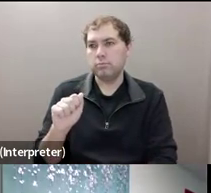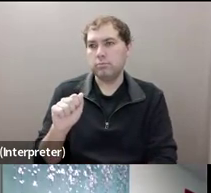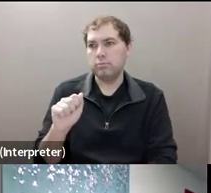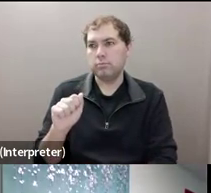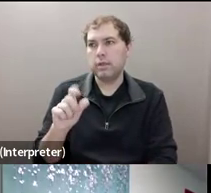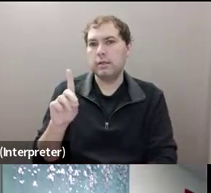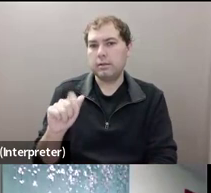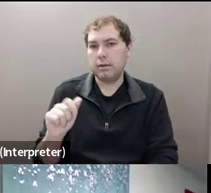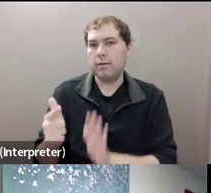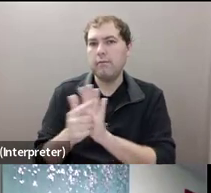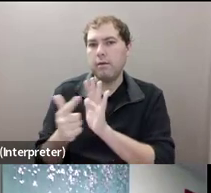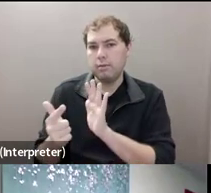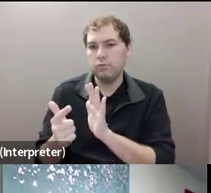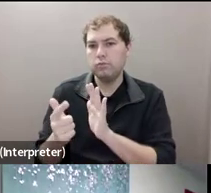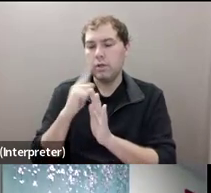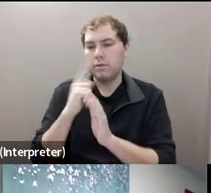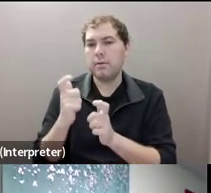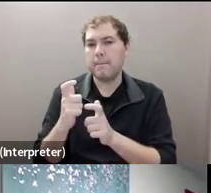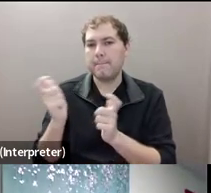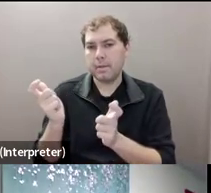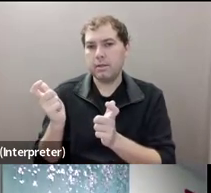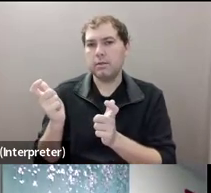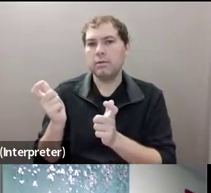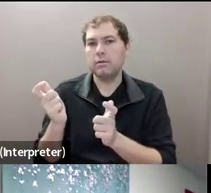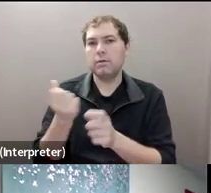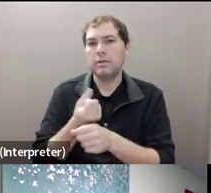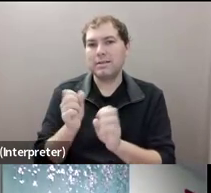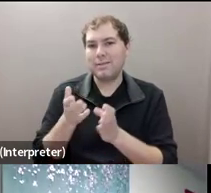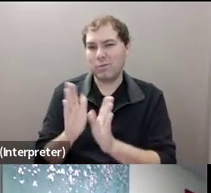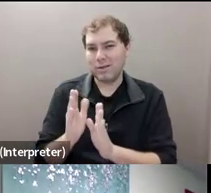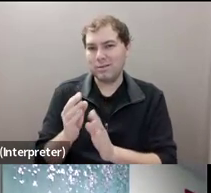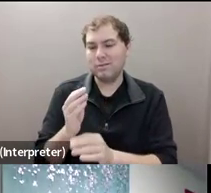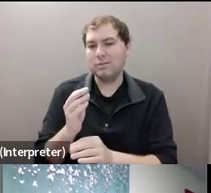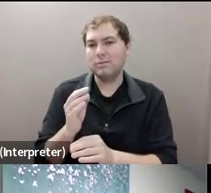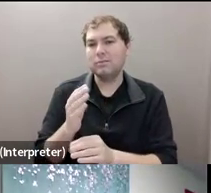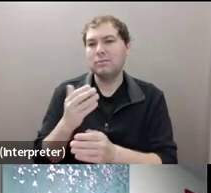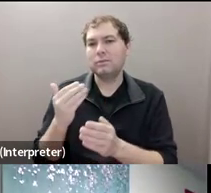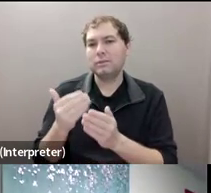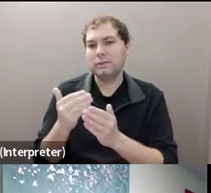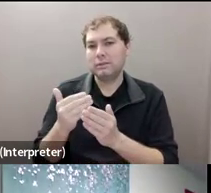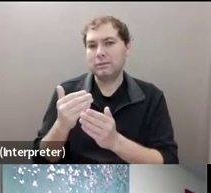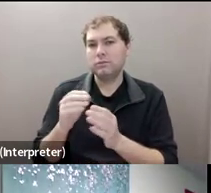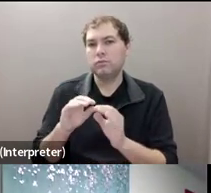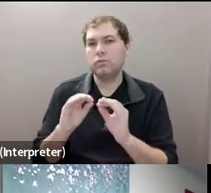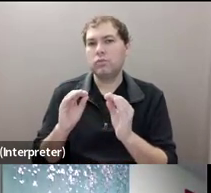17036717673: at a big, huge, safe way. 17036717673: nearby. Our office in. TELEPHONE_USER: The east.